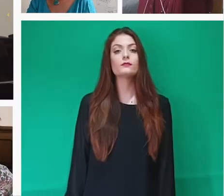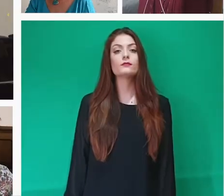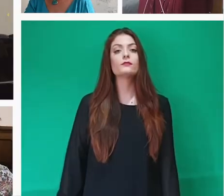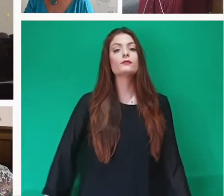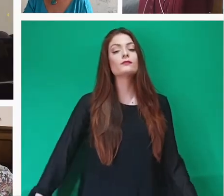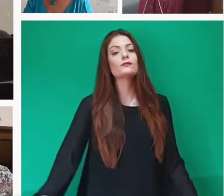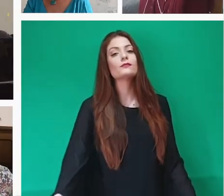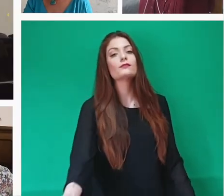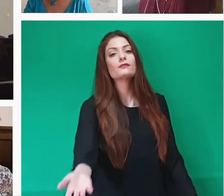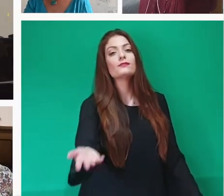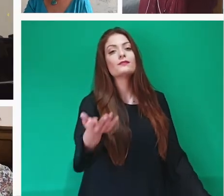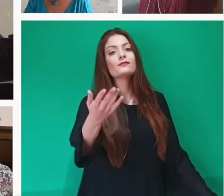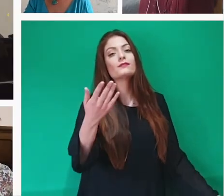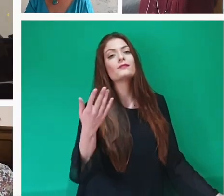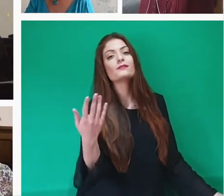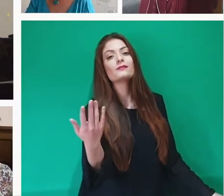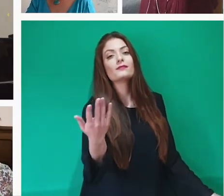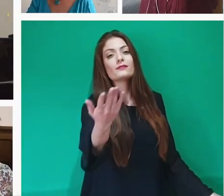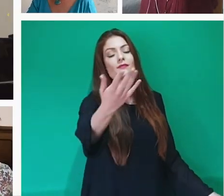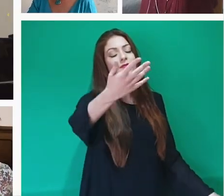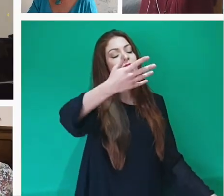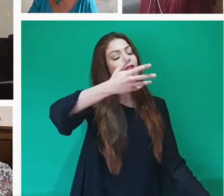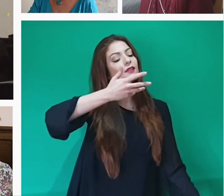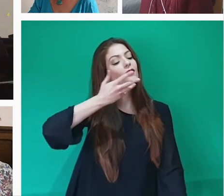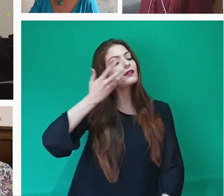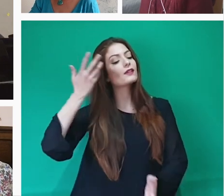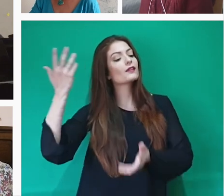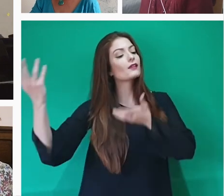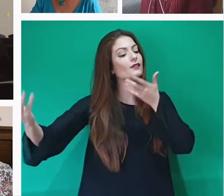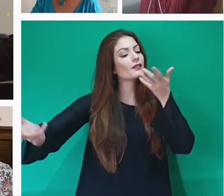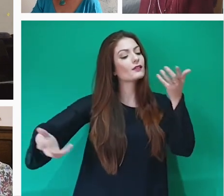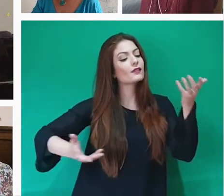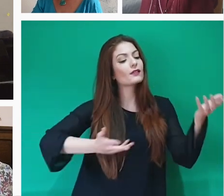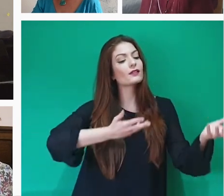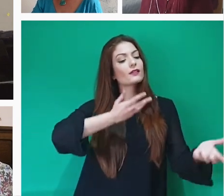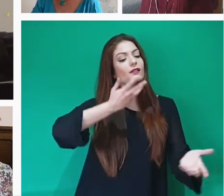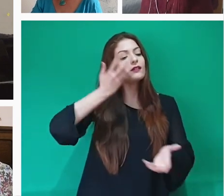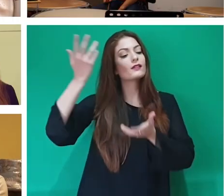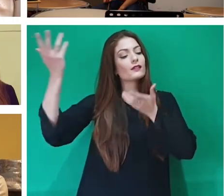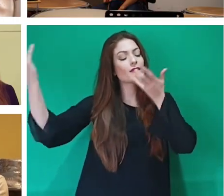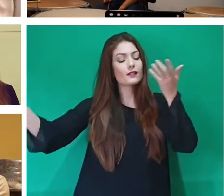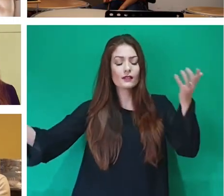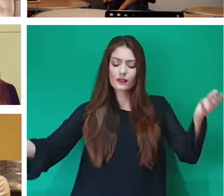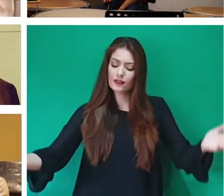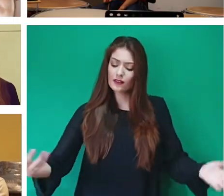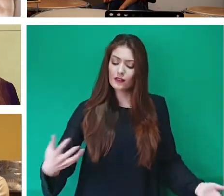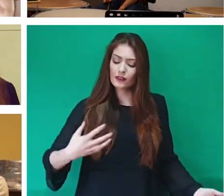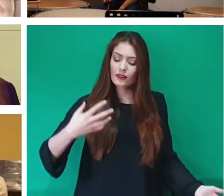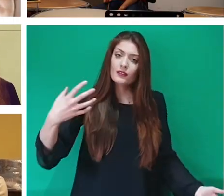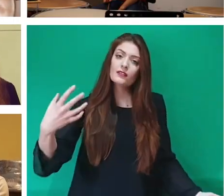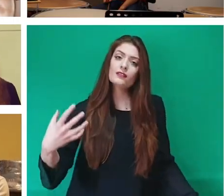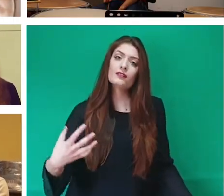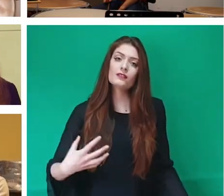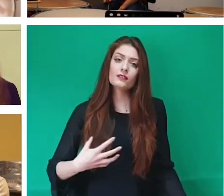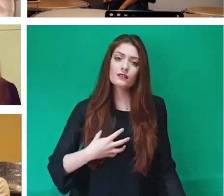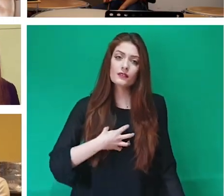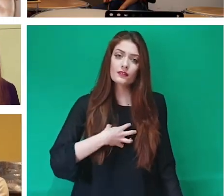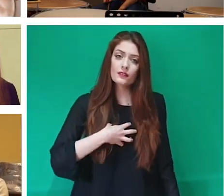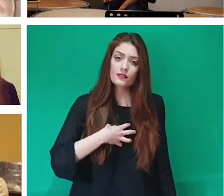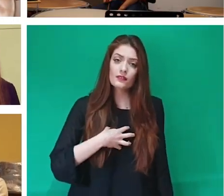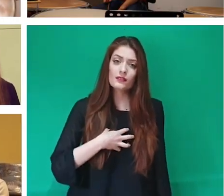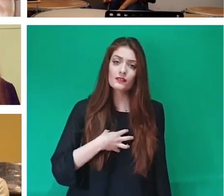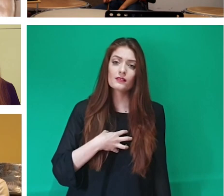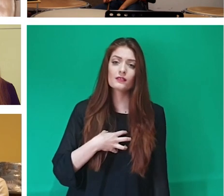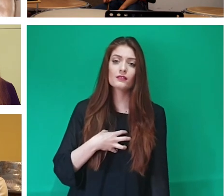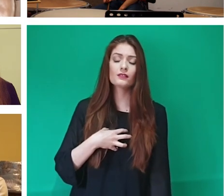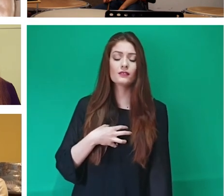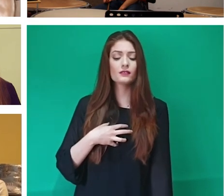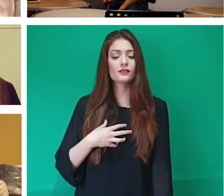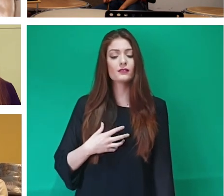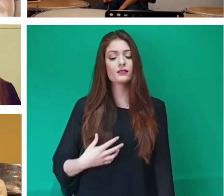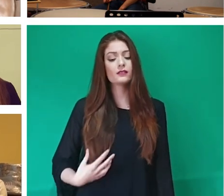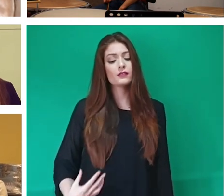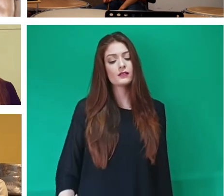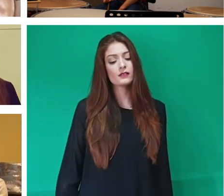Play a sound of bitter lament,